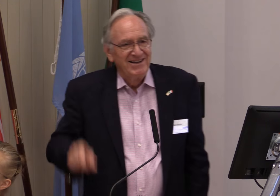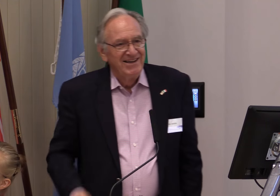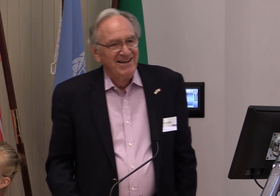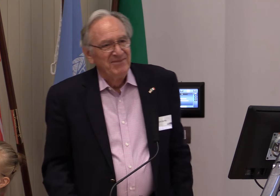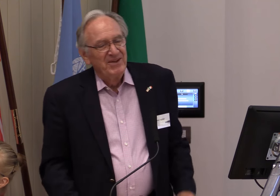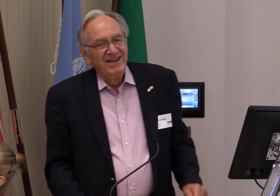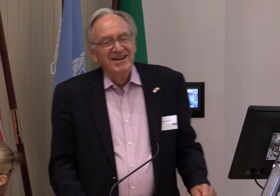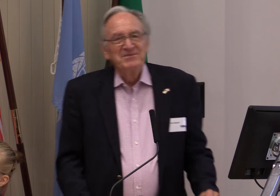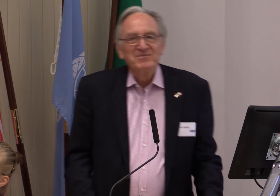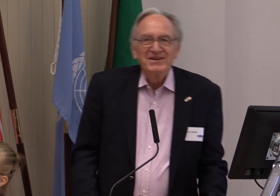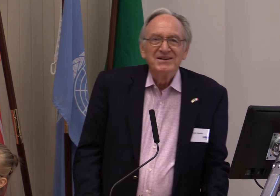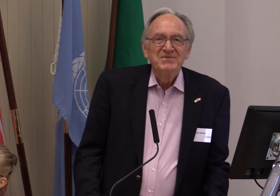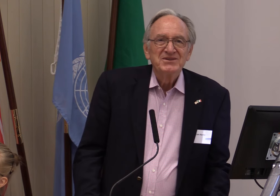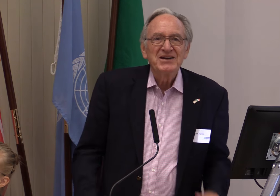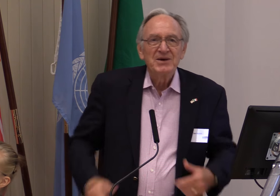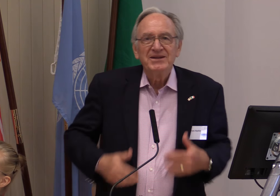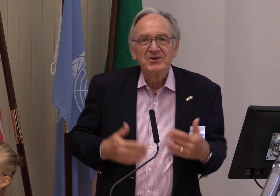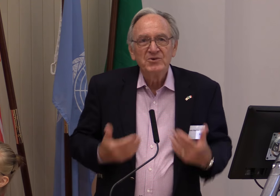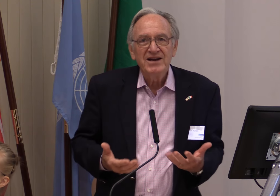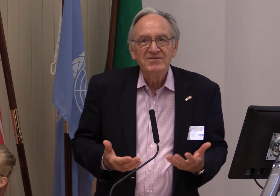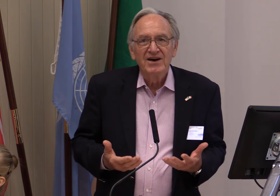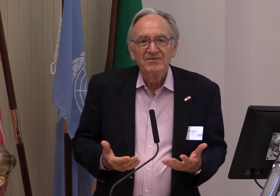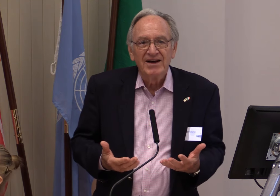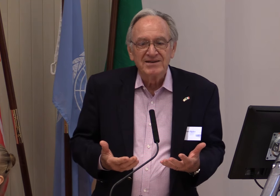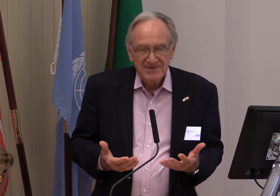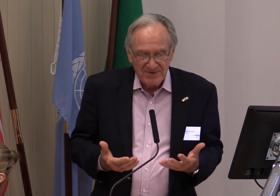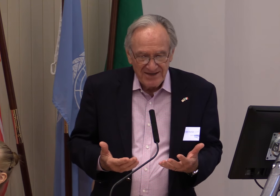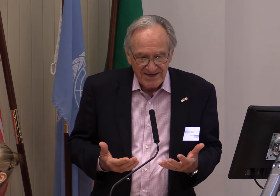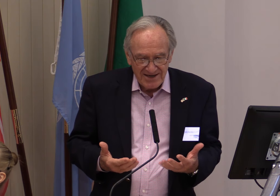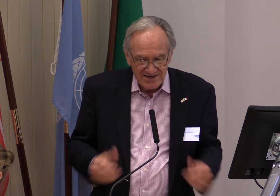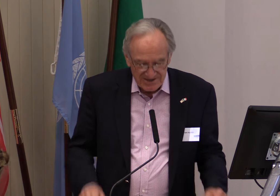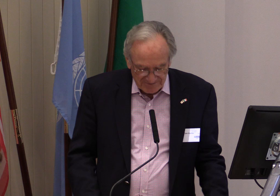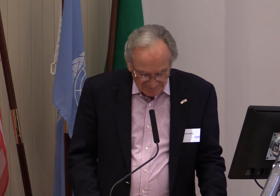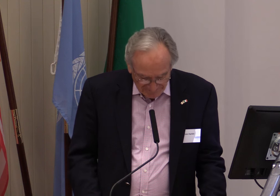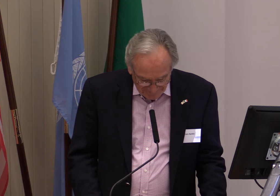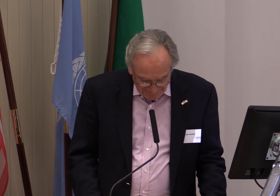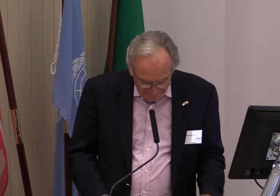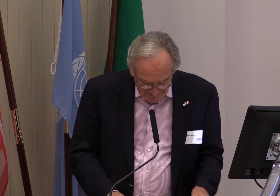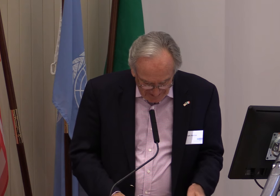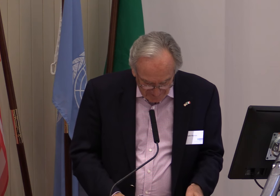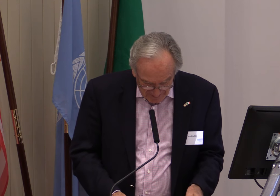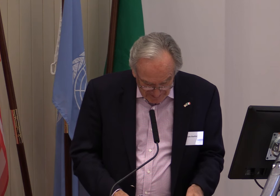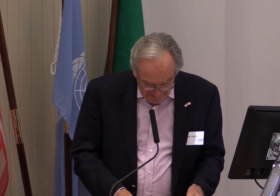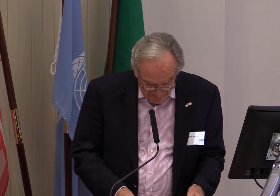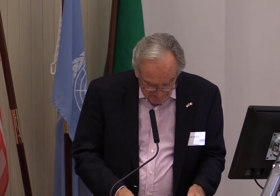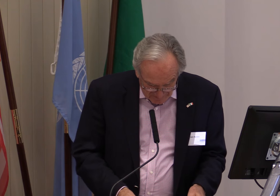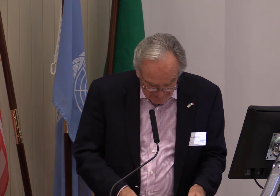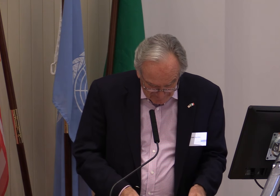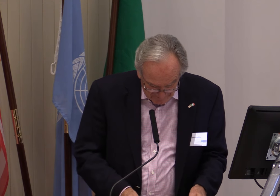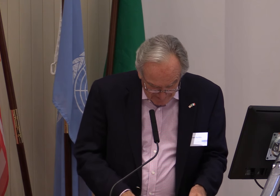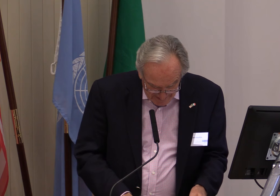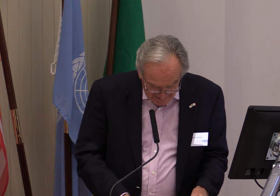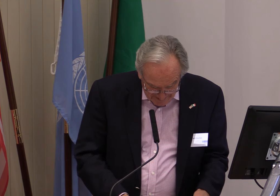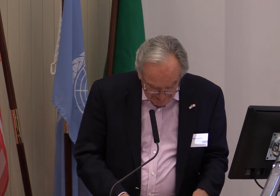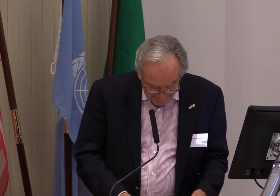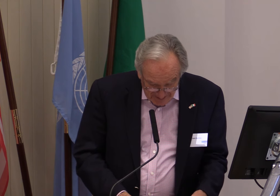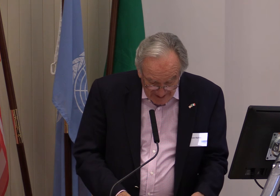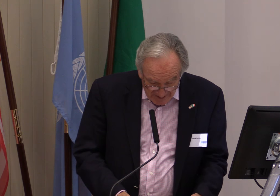That's what I mean, creative non violence that they engaged in was really wonderful.